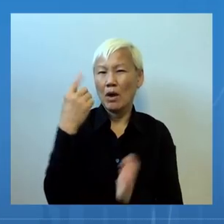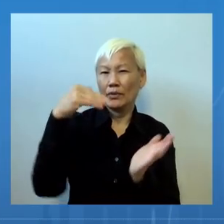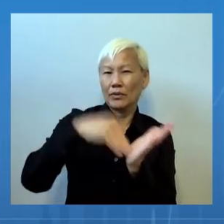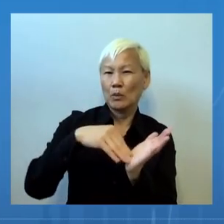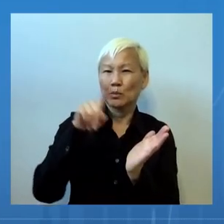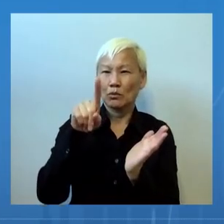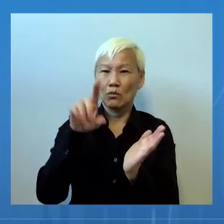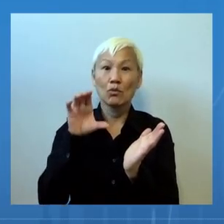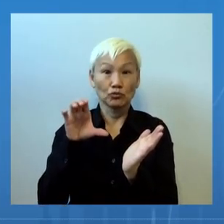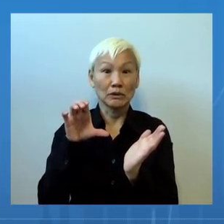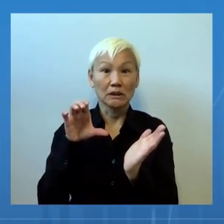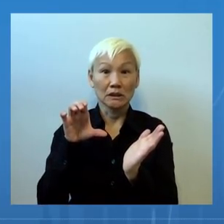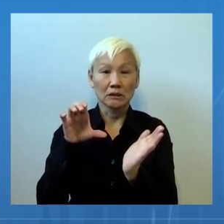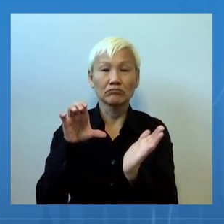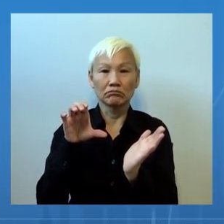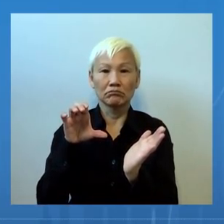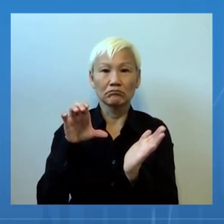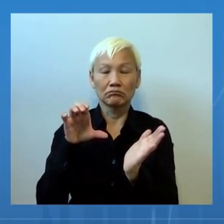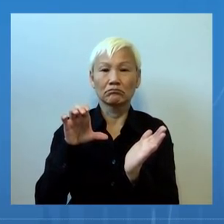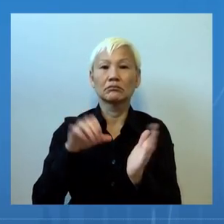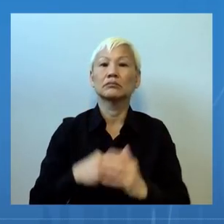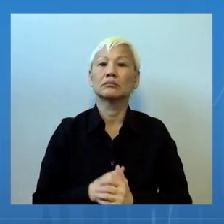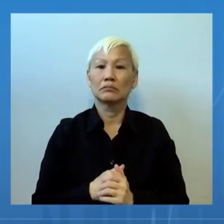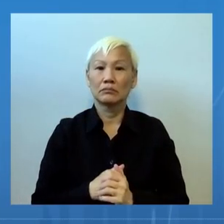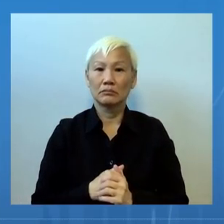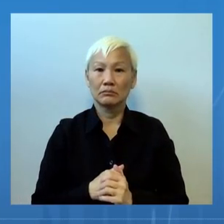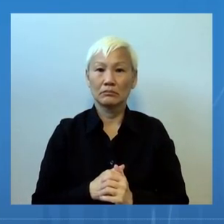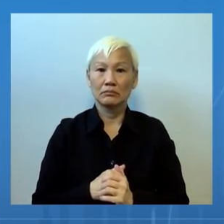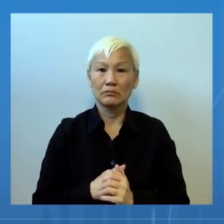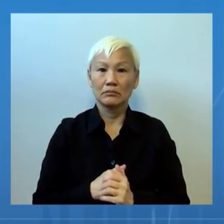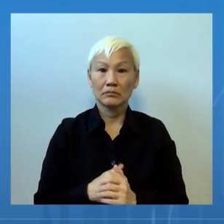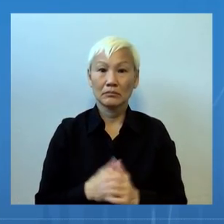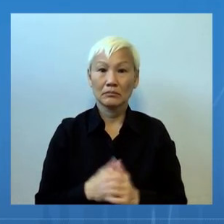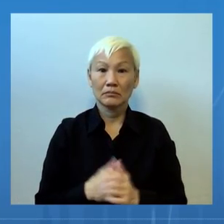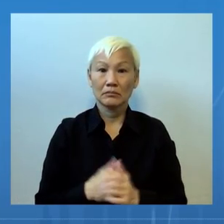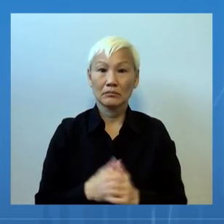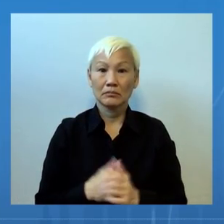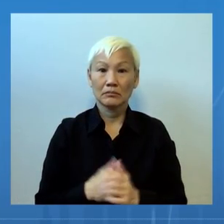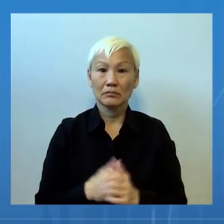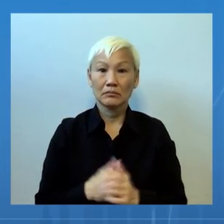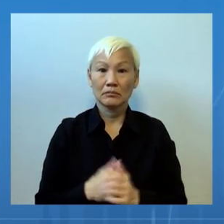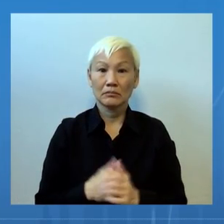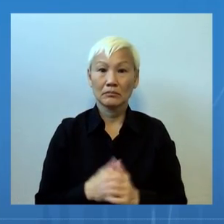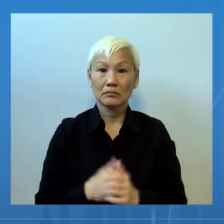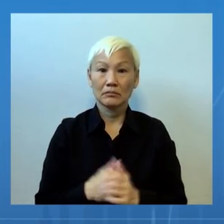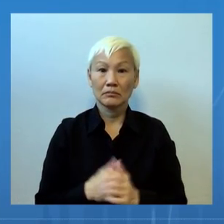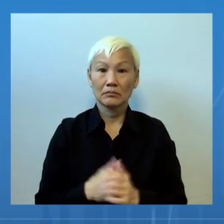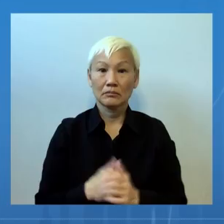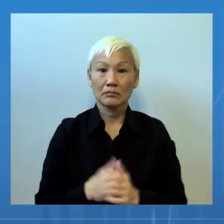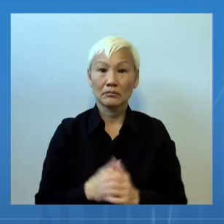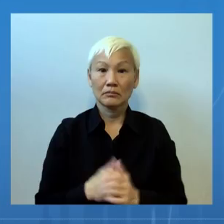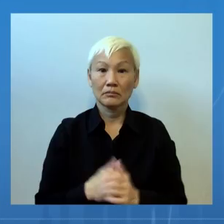Jeff shared with you the plans we have in place for distribution and administration of vaccines for children between the ages of 5 and 11.